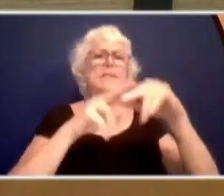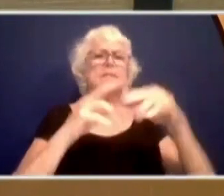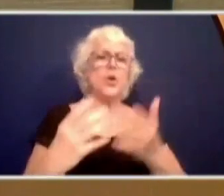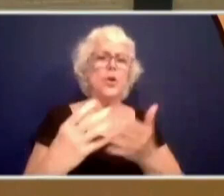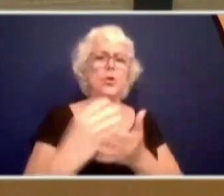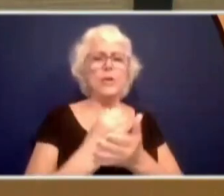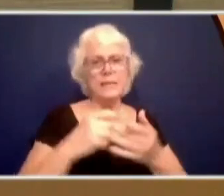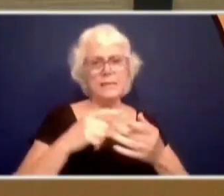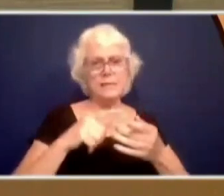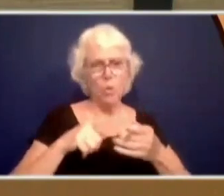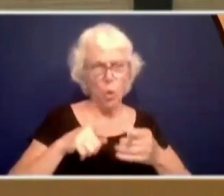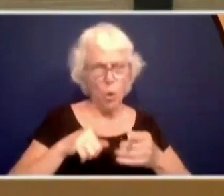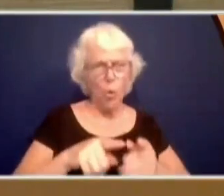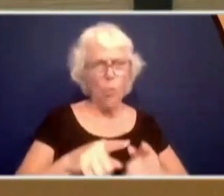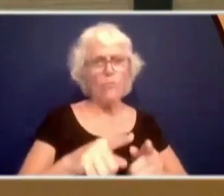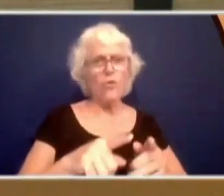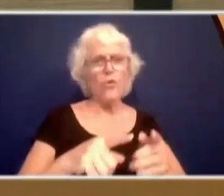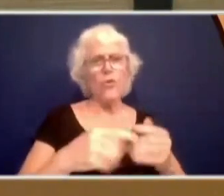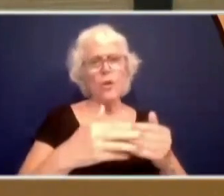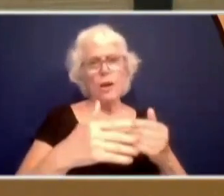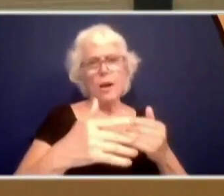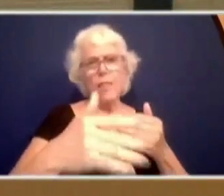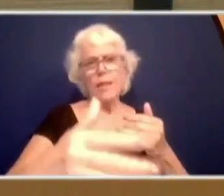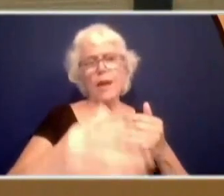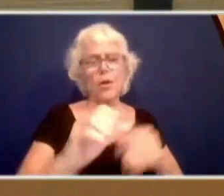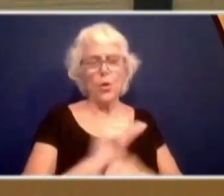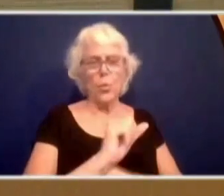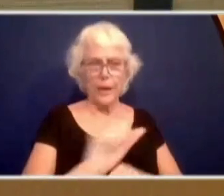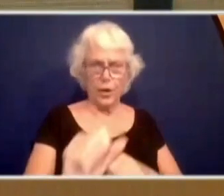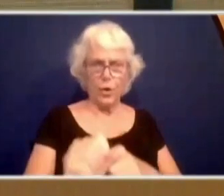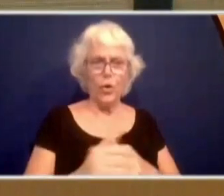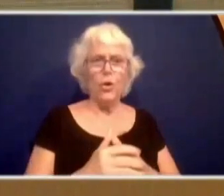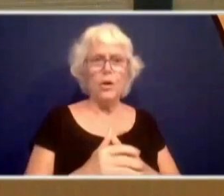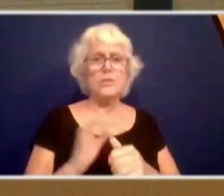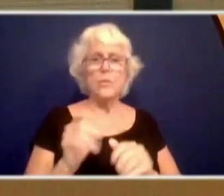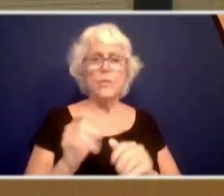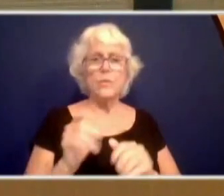their uh career. Um, so if you look at the trend of